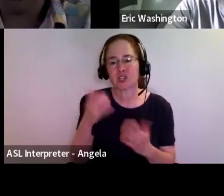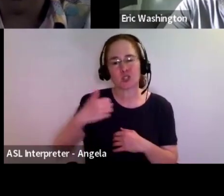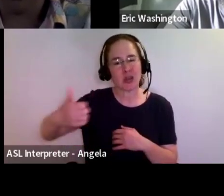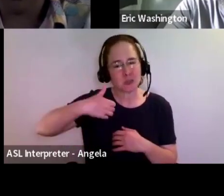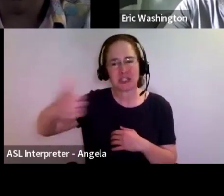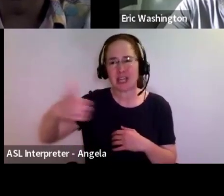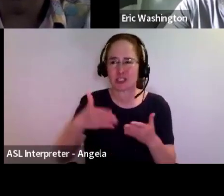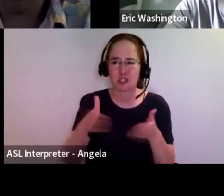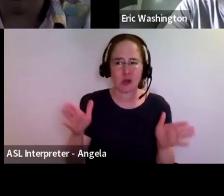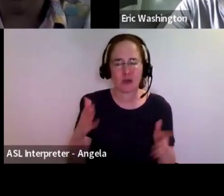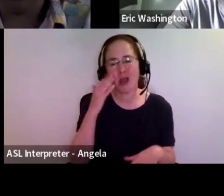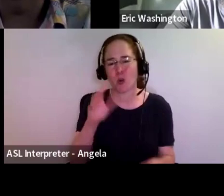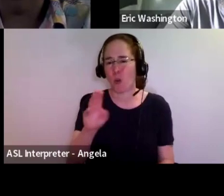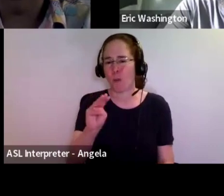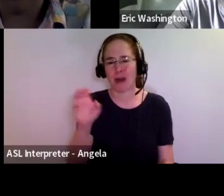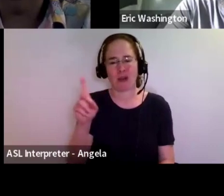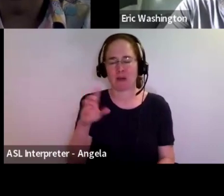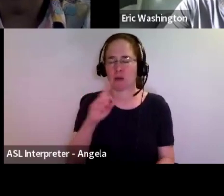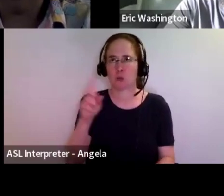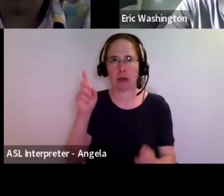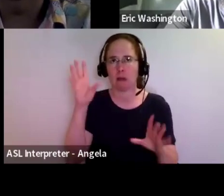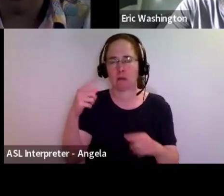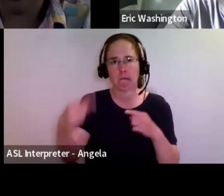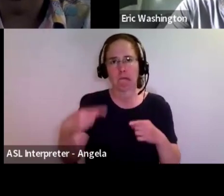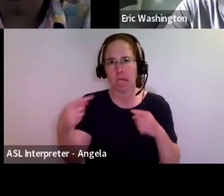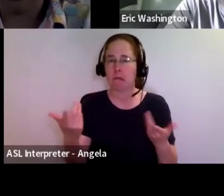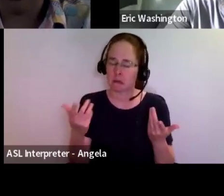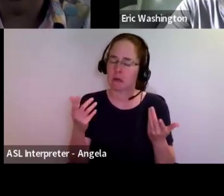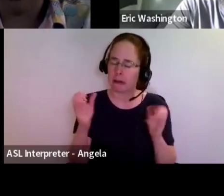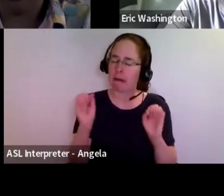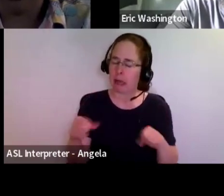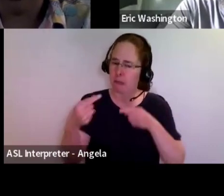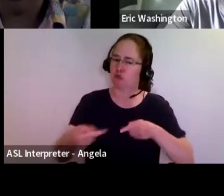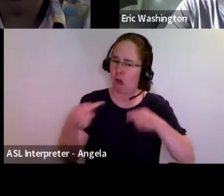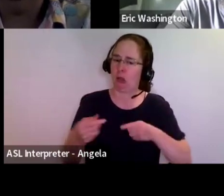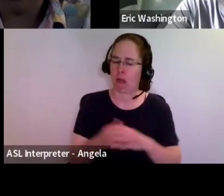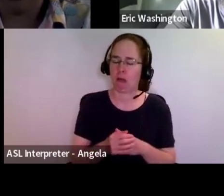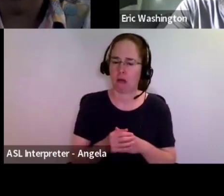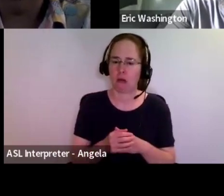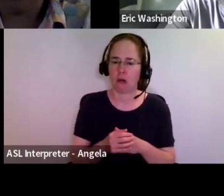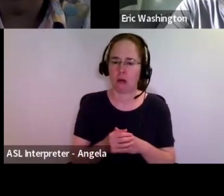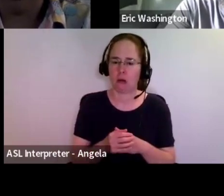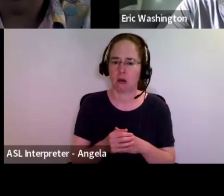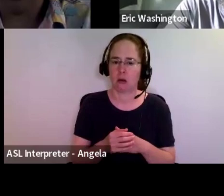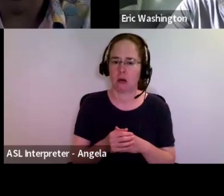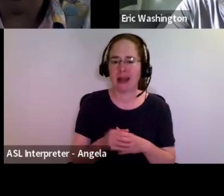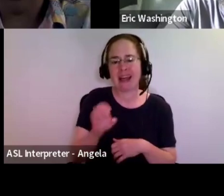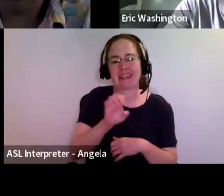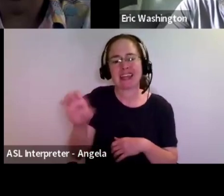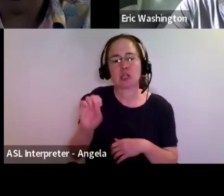general. I know in Maryland, this is a rural issue. Uh, or can be a role issue. And Eastern Shore, it's, it's pretty bad. We